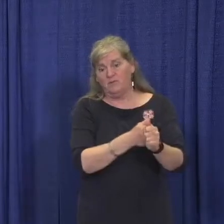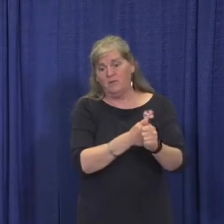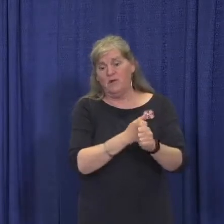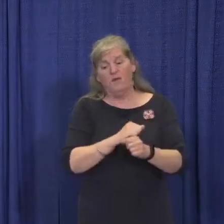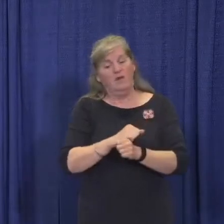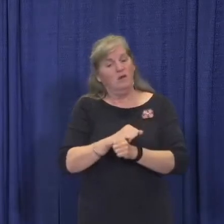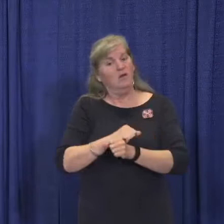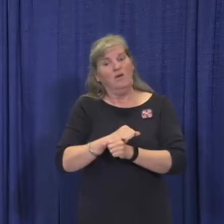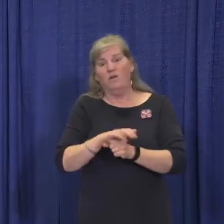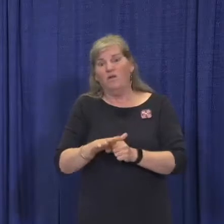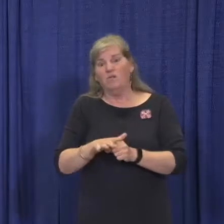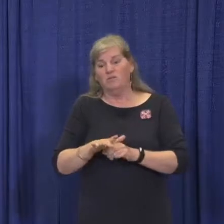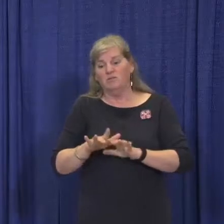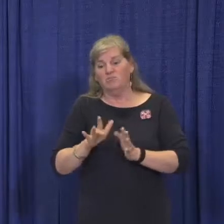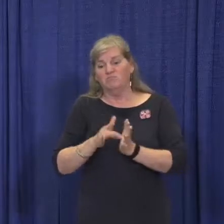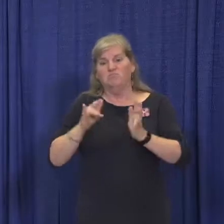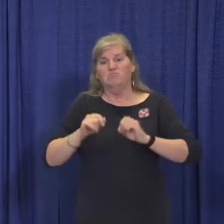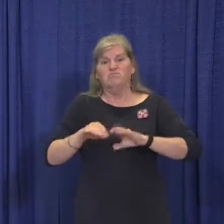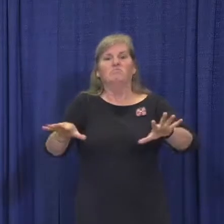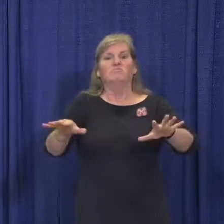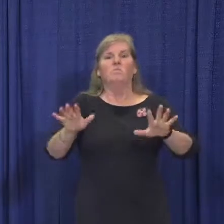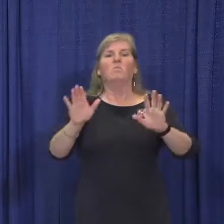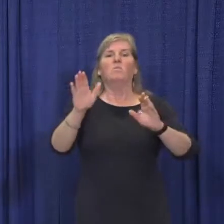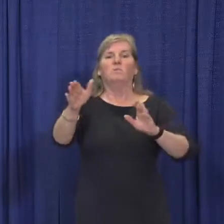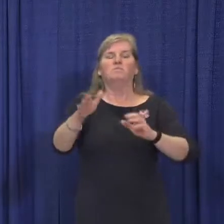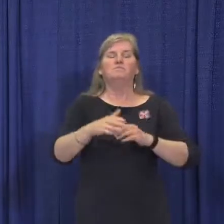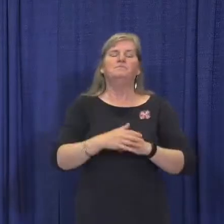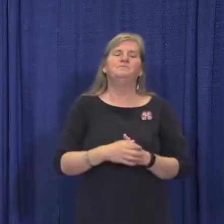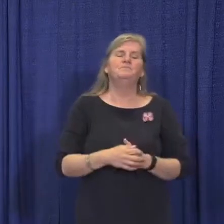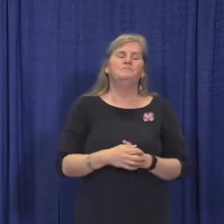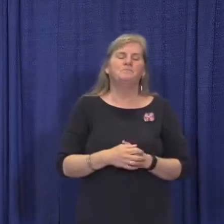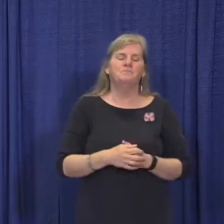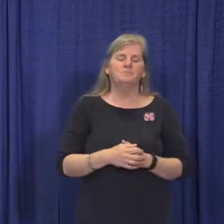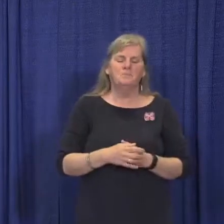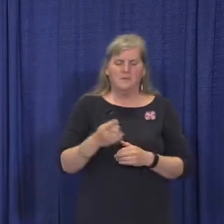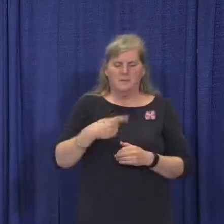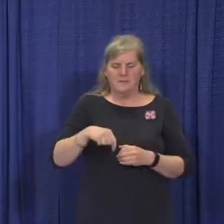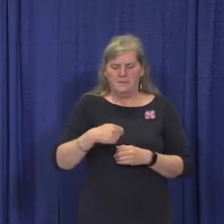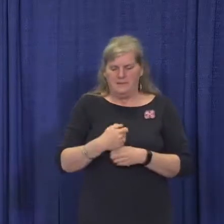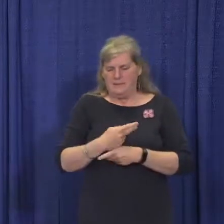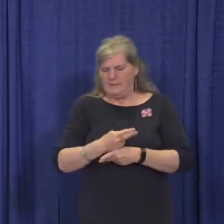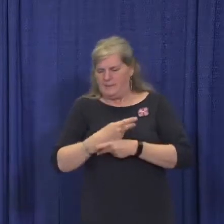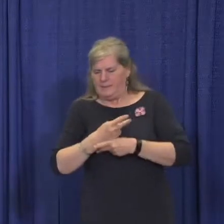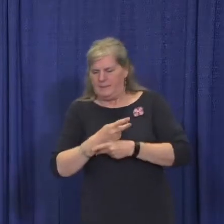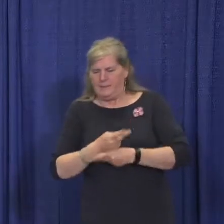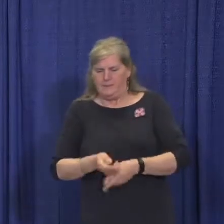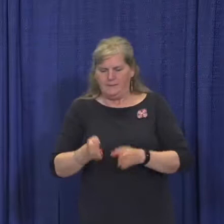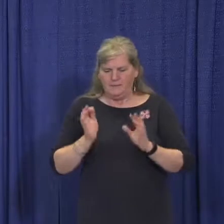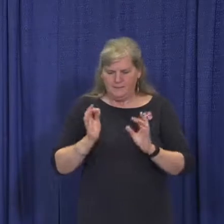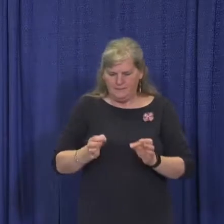take advantage and spread. We have taken a careful and measured approach to lifting